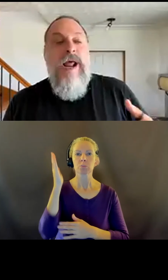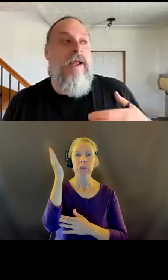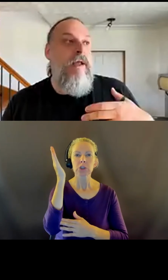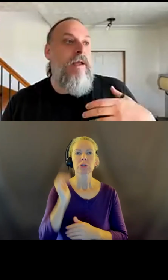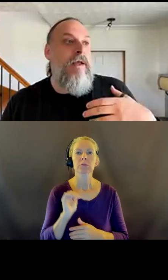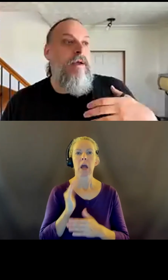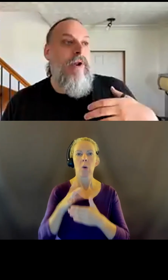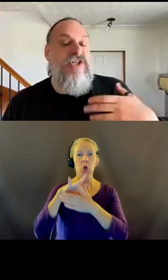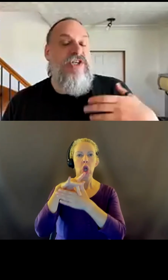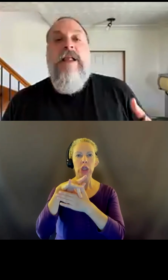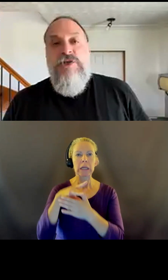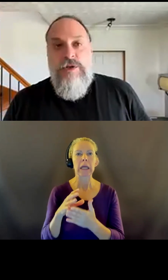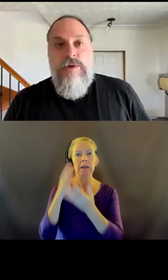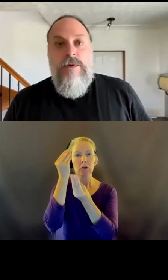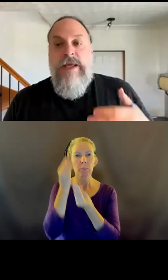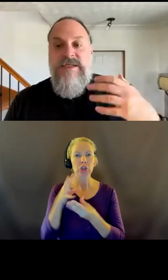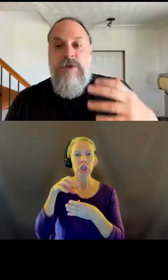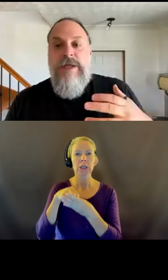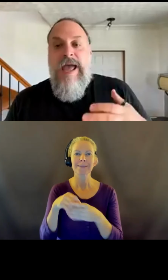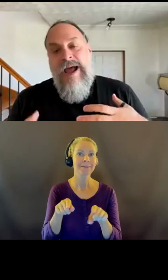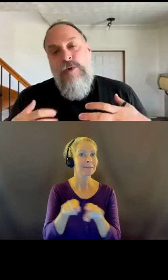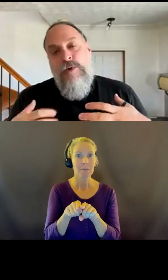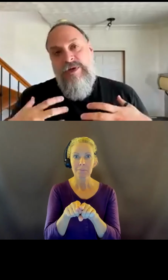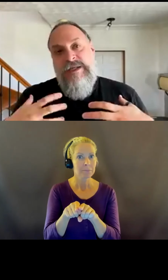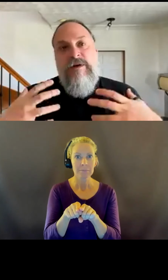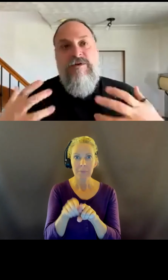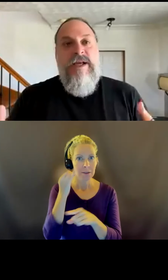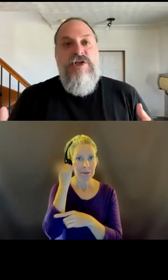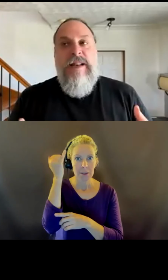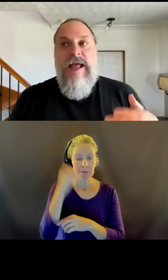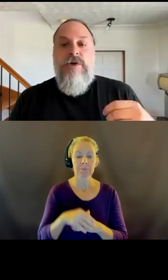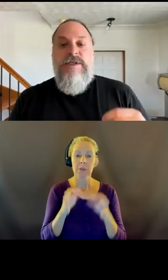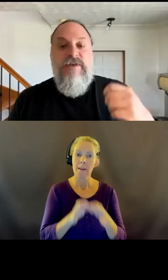What I challenge you to do is look at how you present your information and ask yourself,